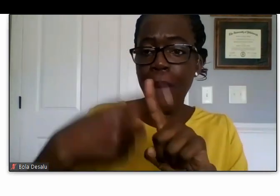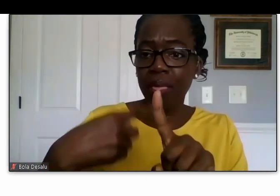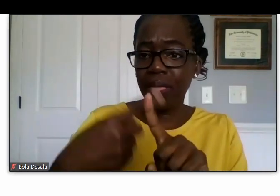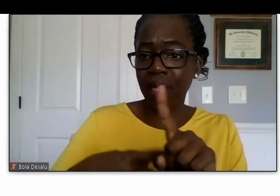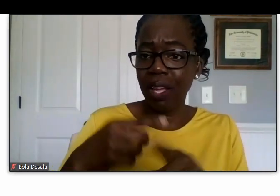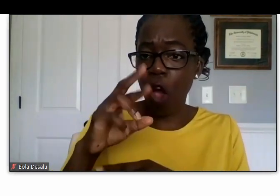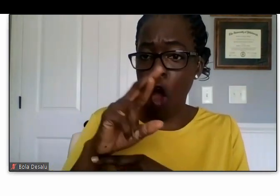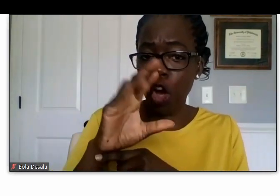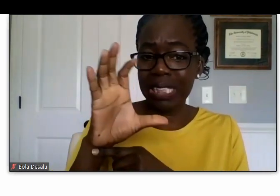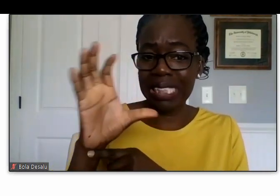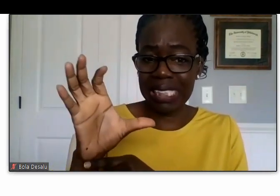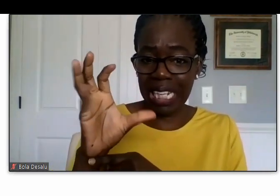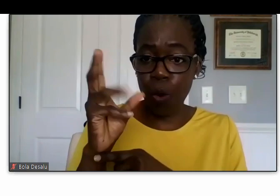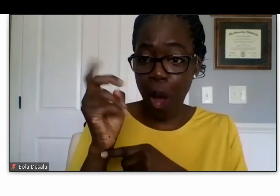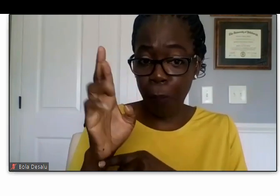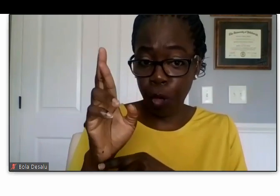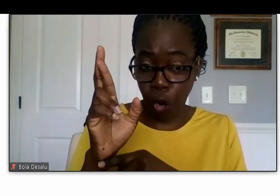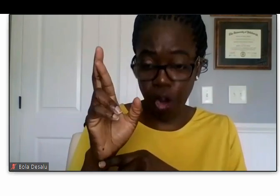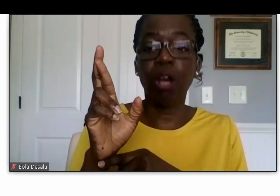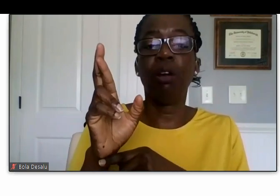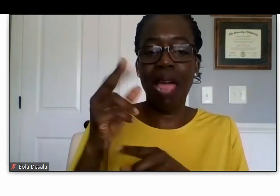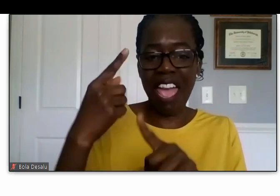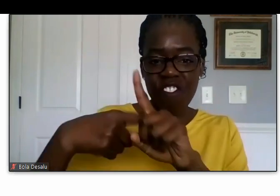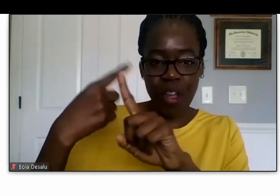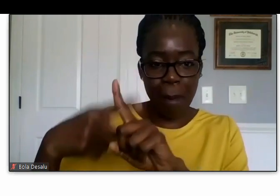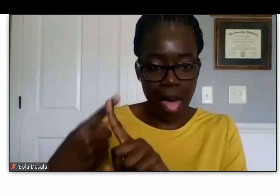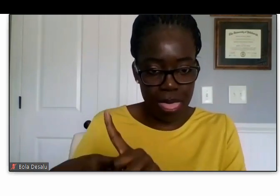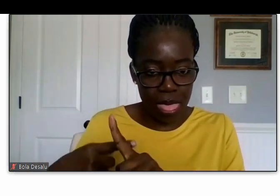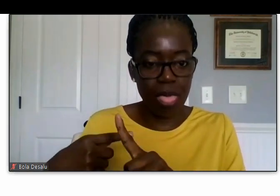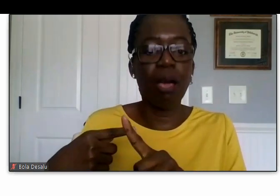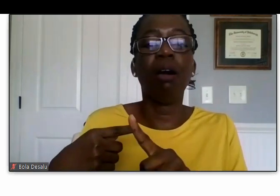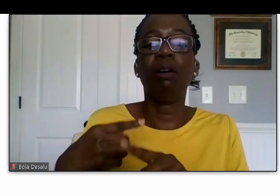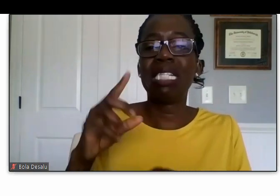They also offer a monthly RCC webinar